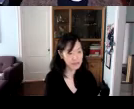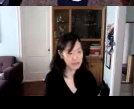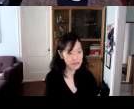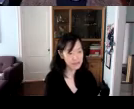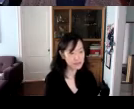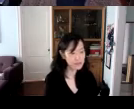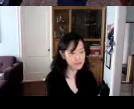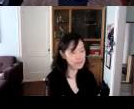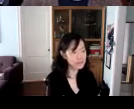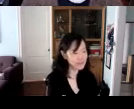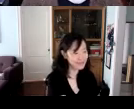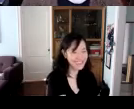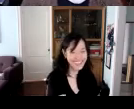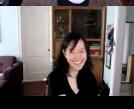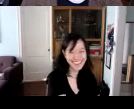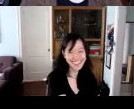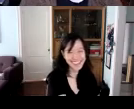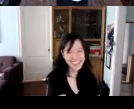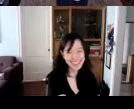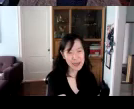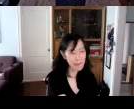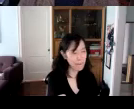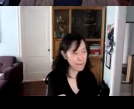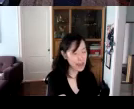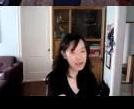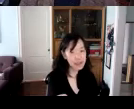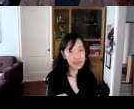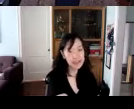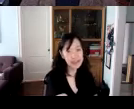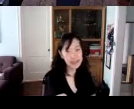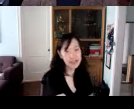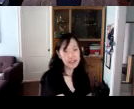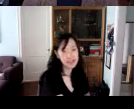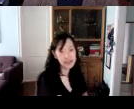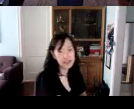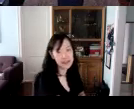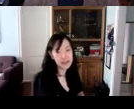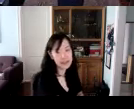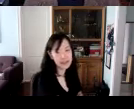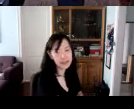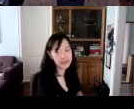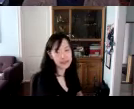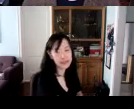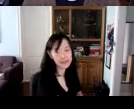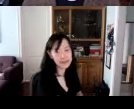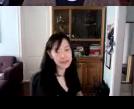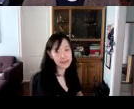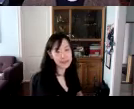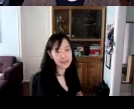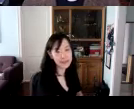So let’s get into W9s. If you have received a Next Step Fund or Arts Impact for Individuals grant,